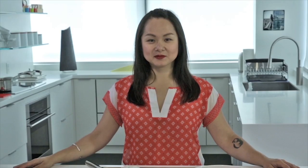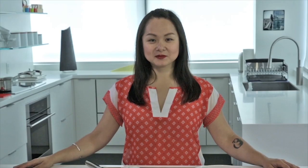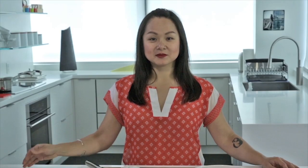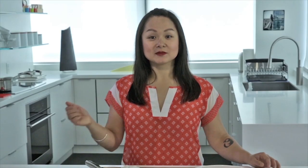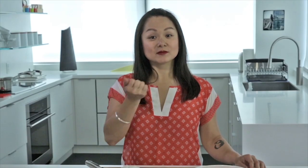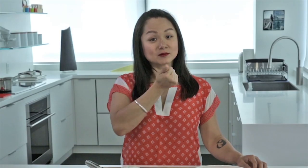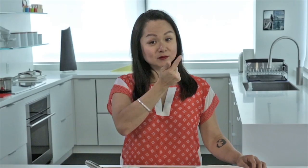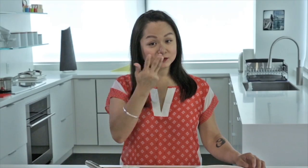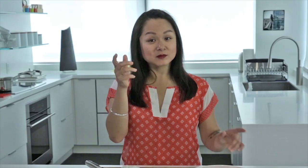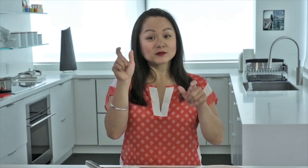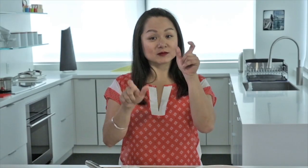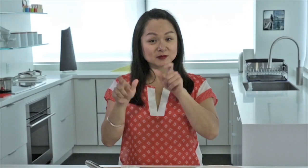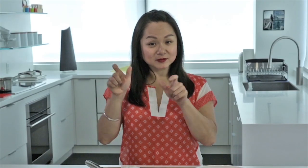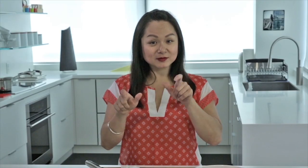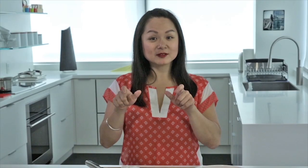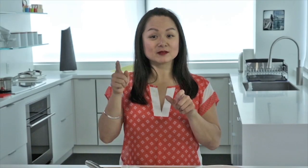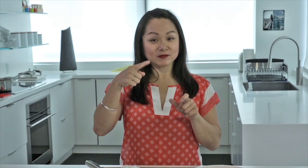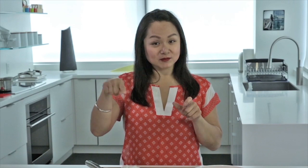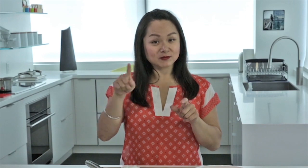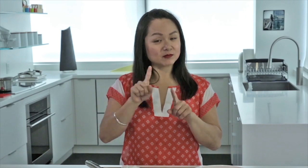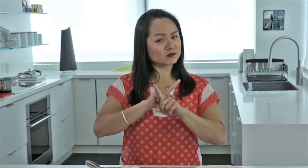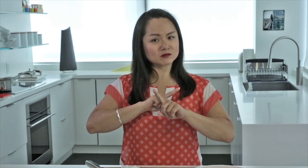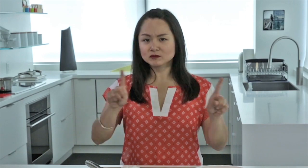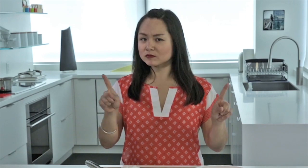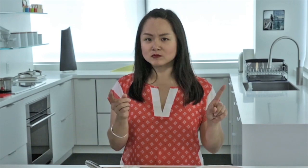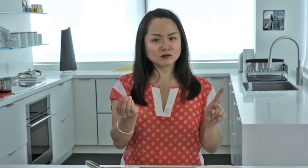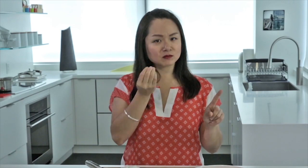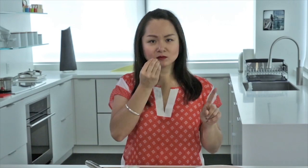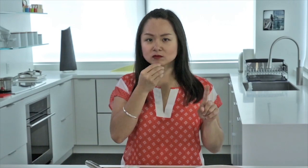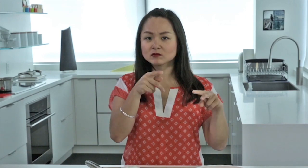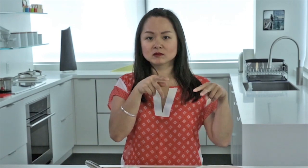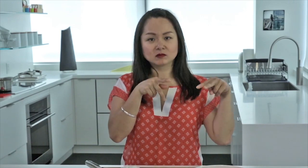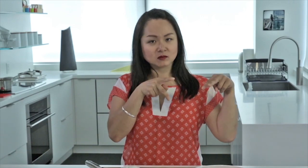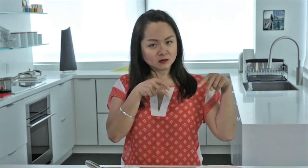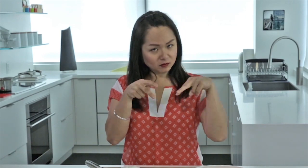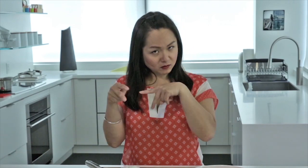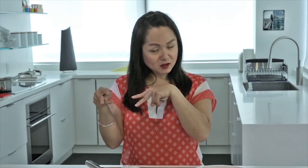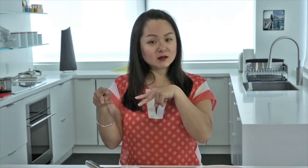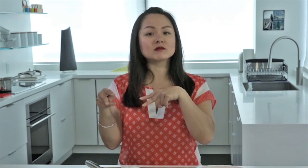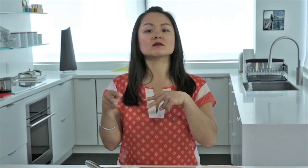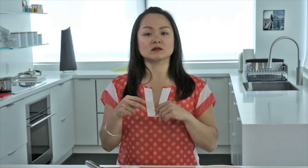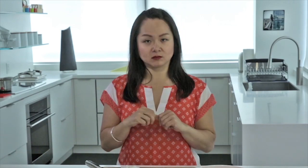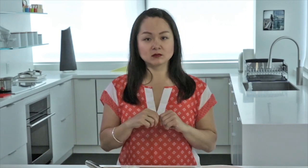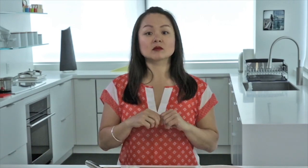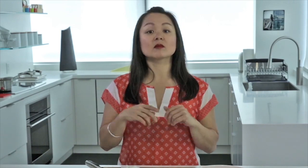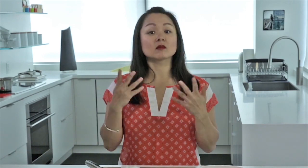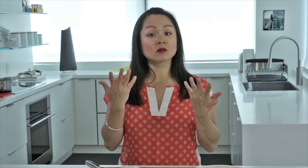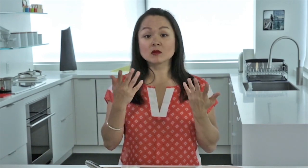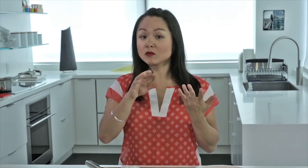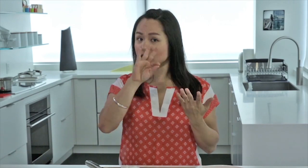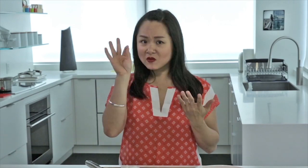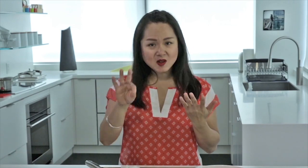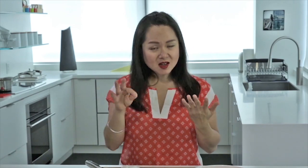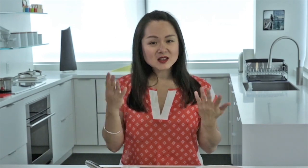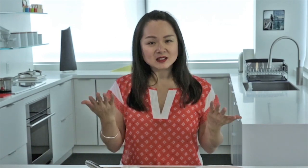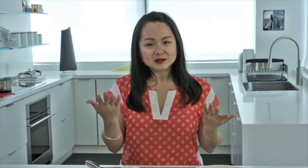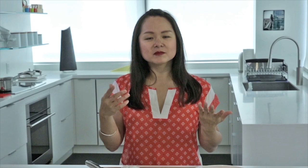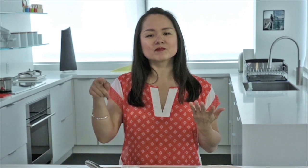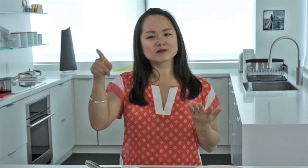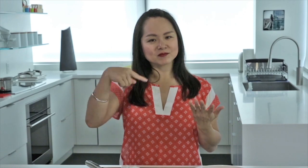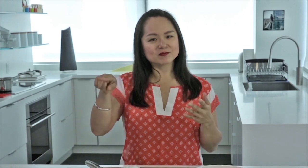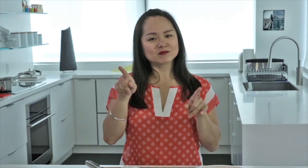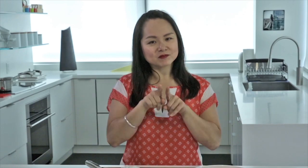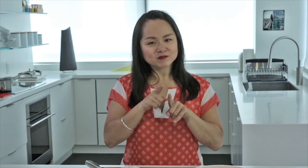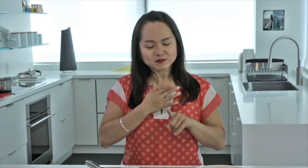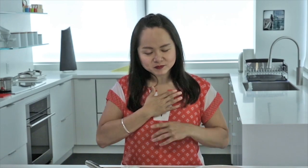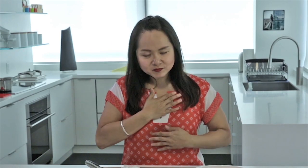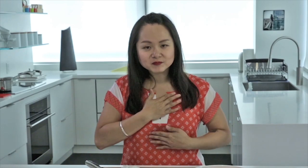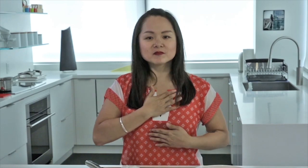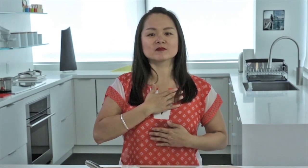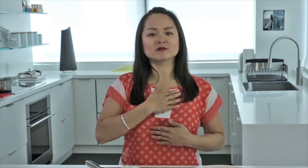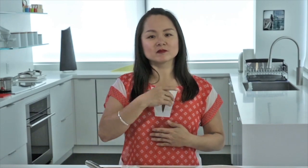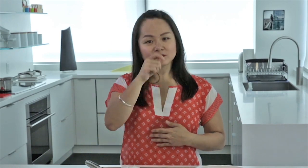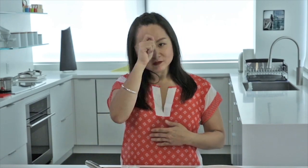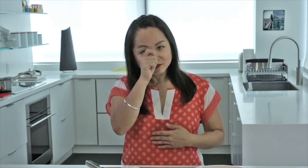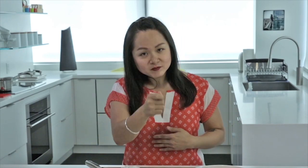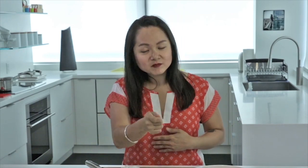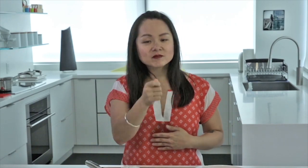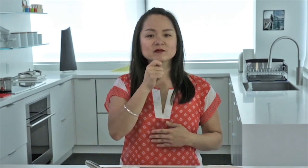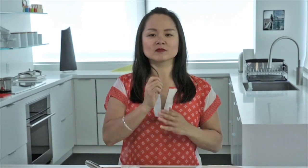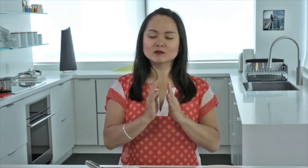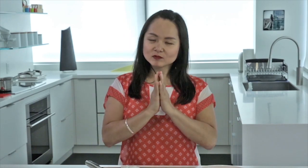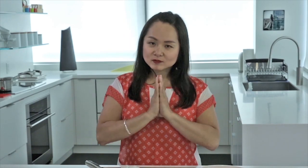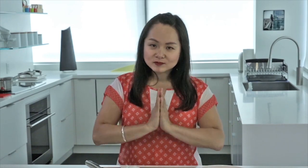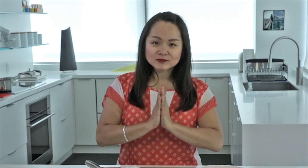Some people do not eat meat and sometimes other animal products because of their values or